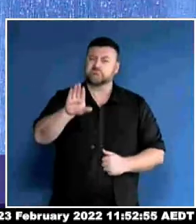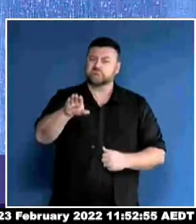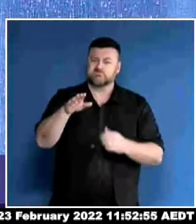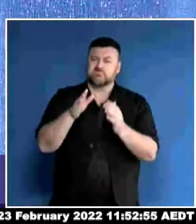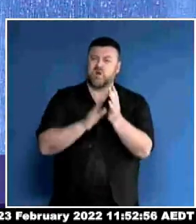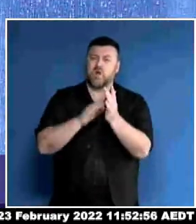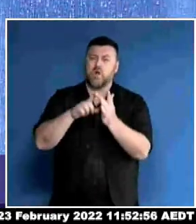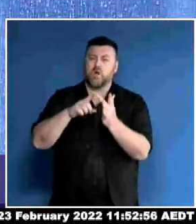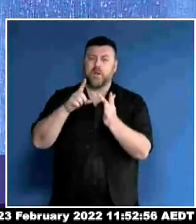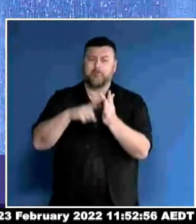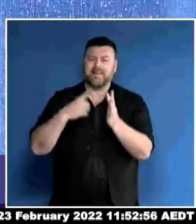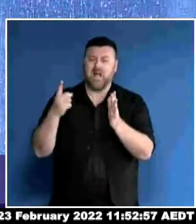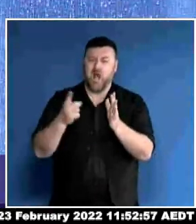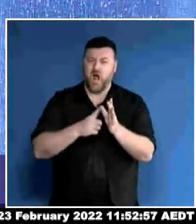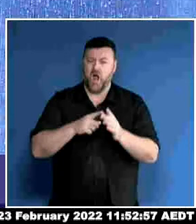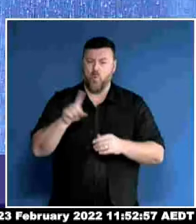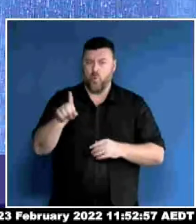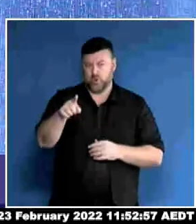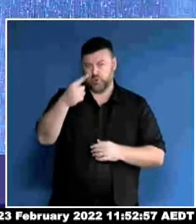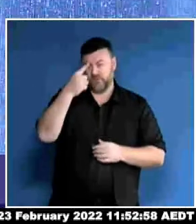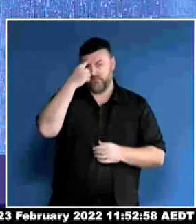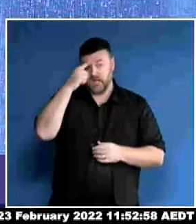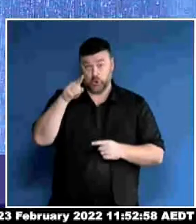to assist DES providers to understand disability better?